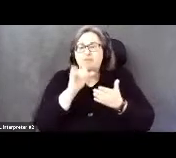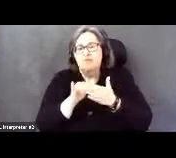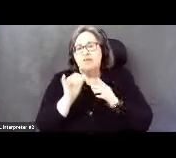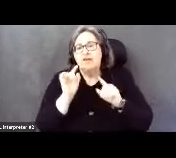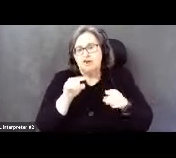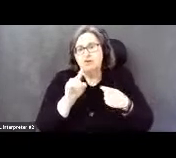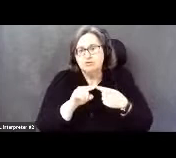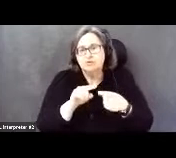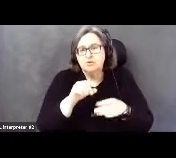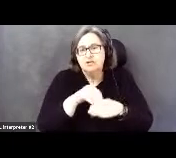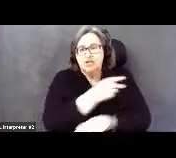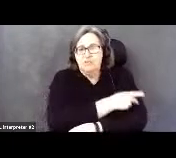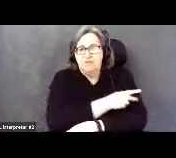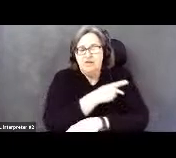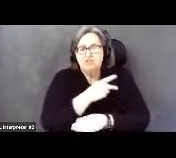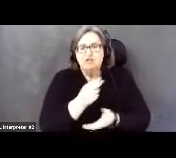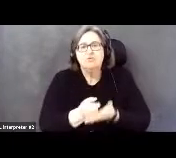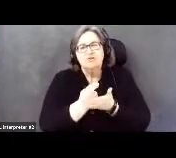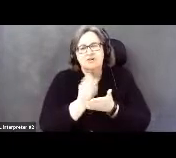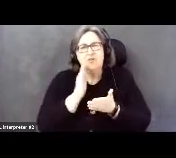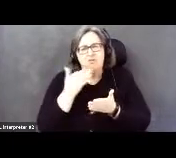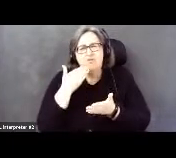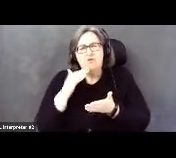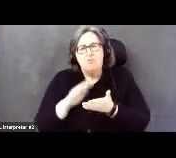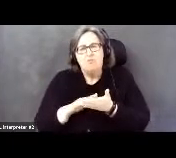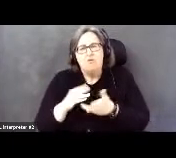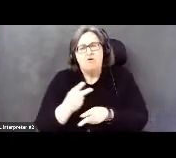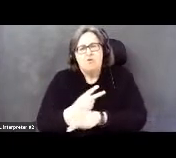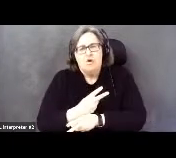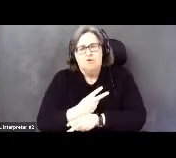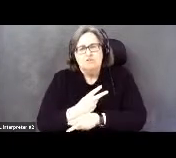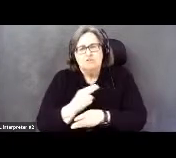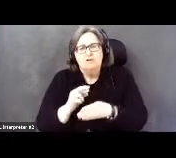likely to have four functional outcomes of one year even when you control for severity